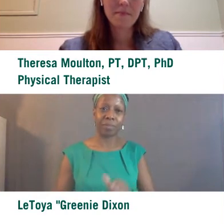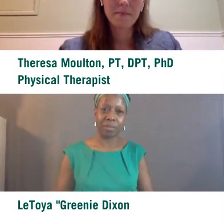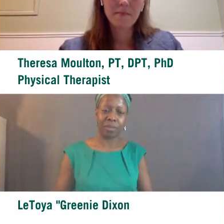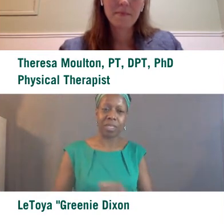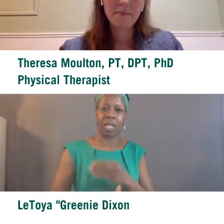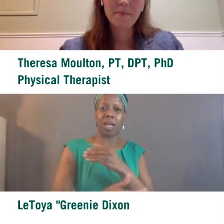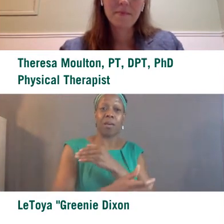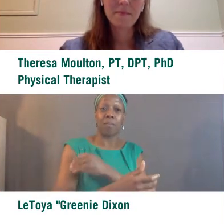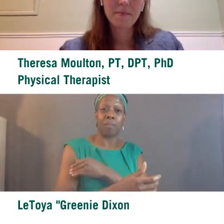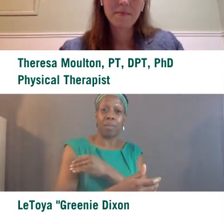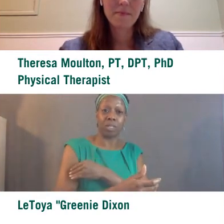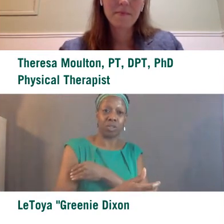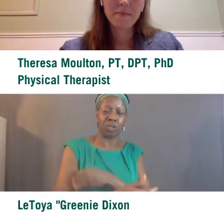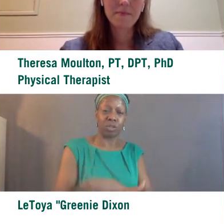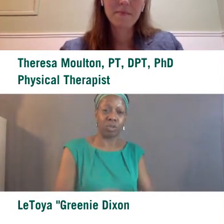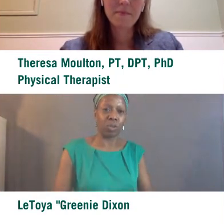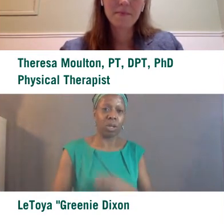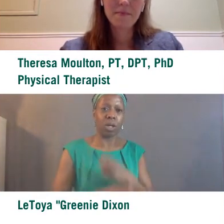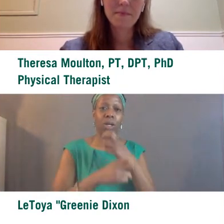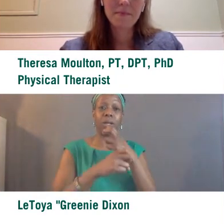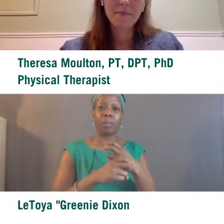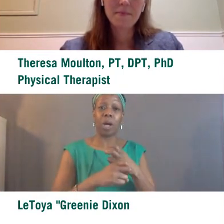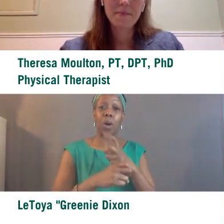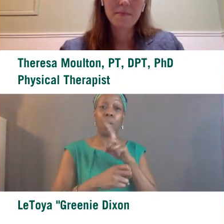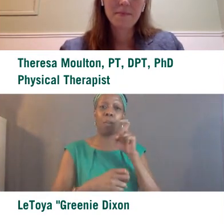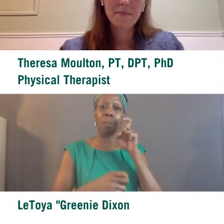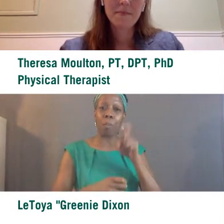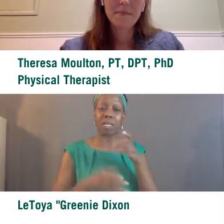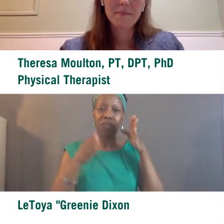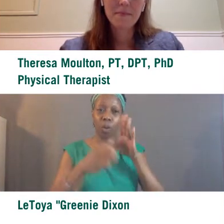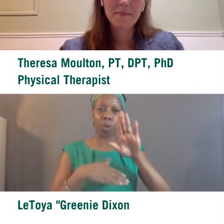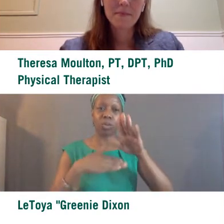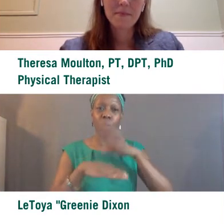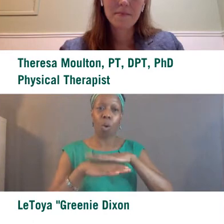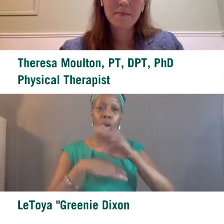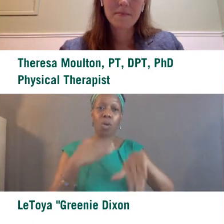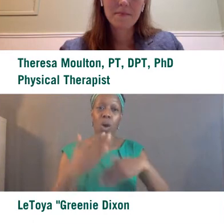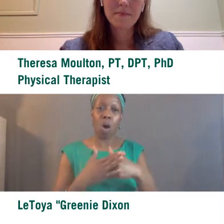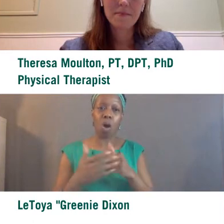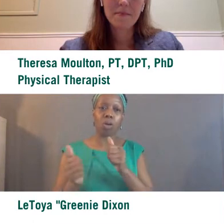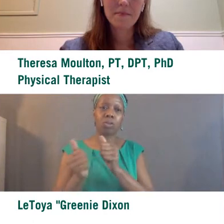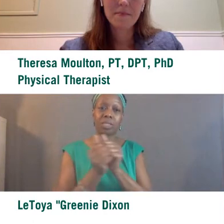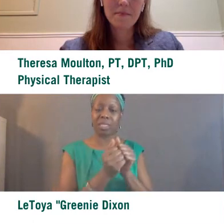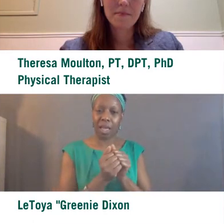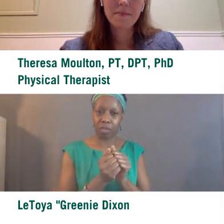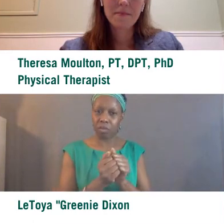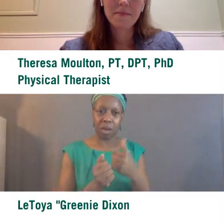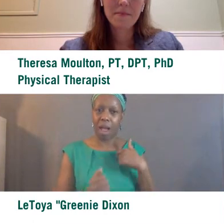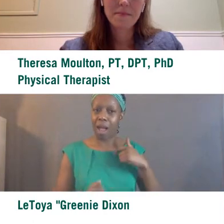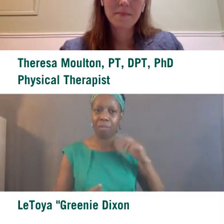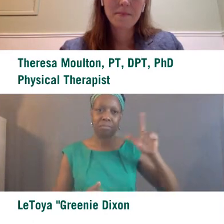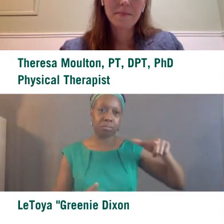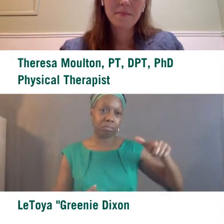And I have not looked into the research of that recently. I don't know if Dr. Gaebler or Theresa have other input,